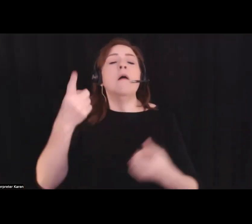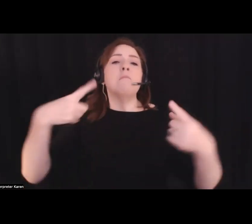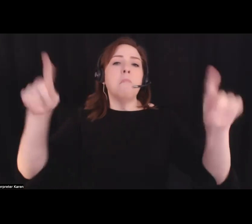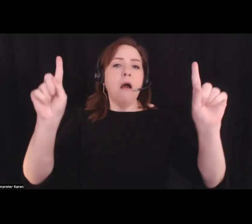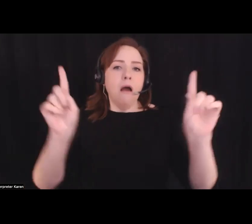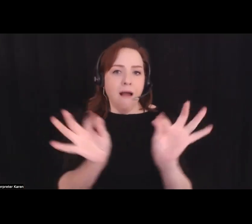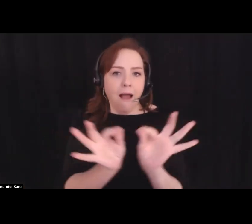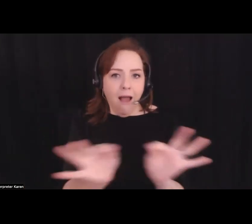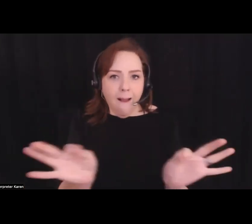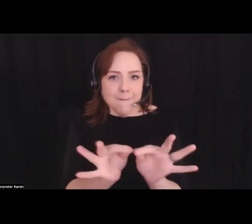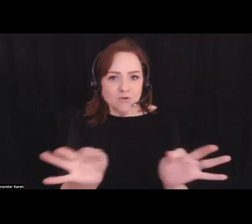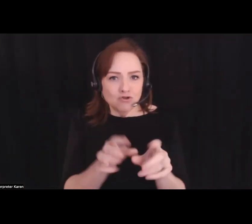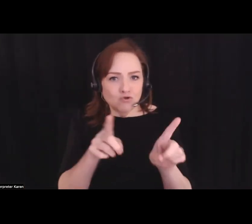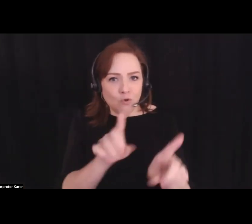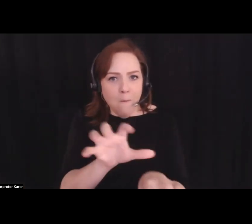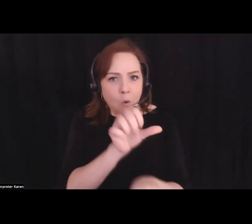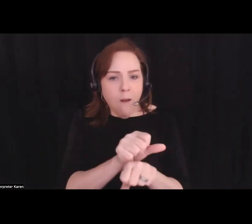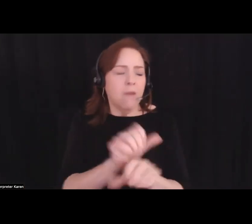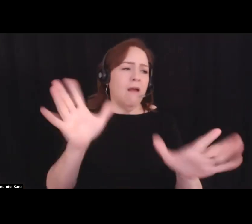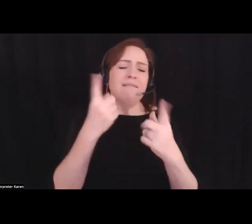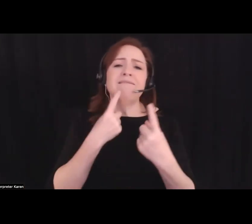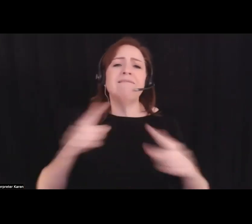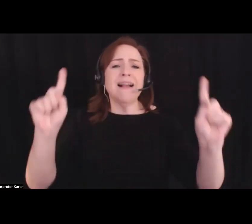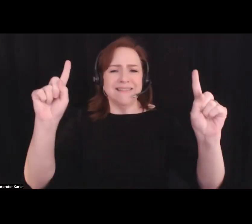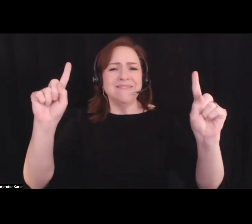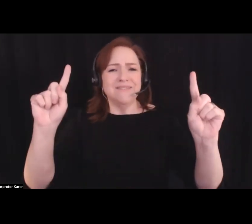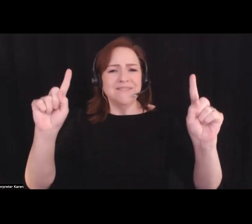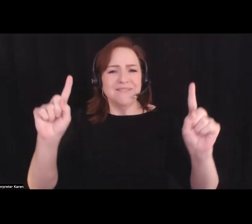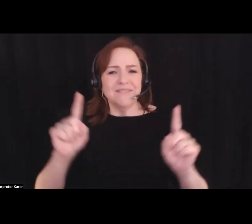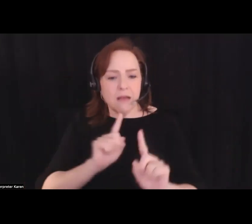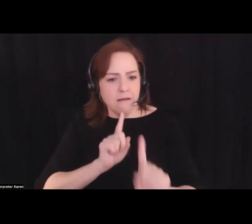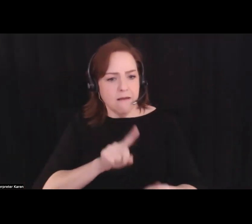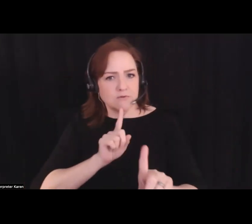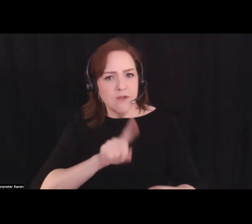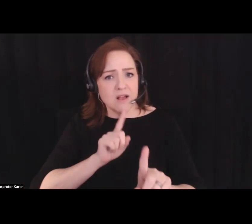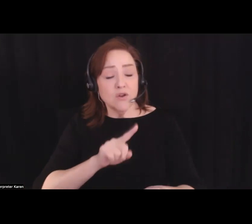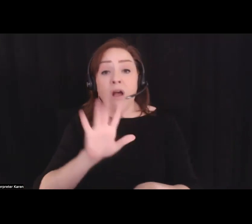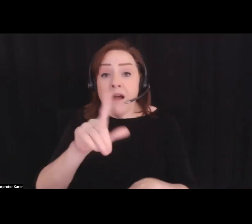appointment and it was extremely effective now it sometimes slows down the appointment a little bit